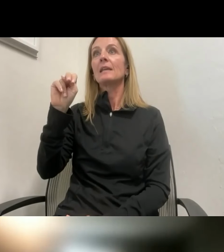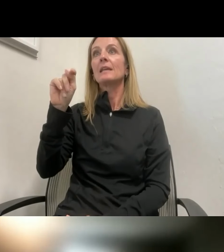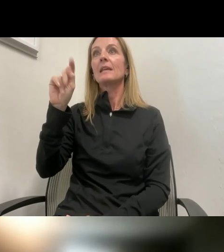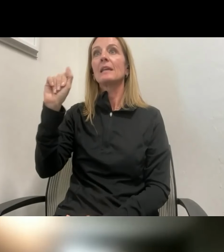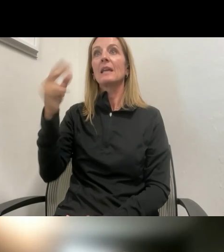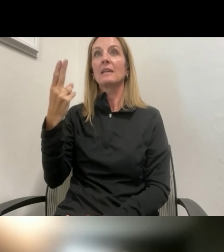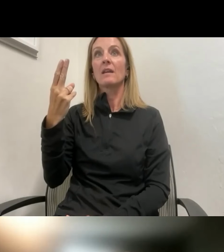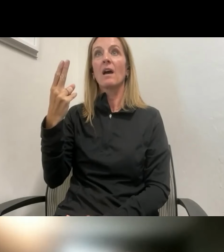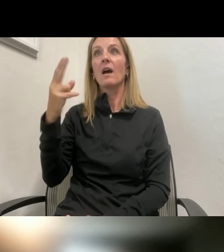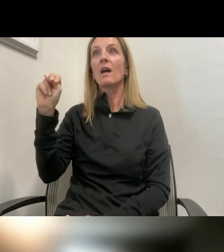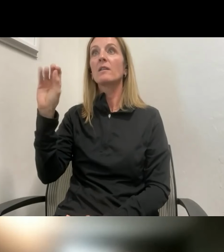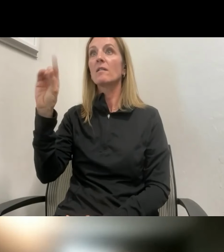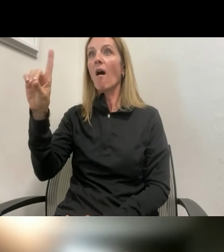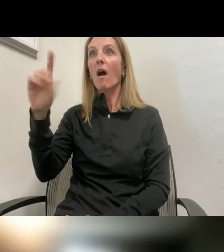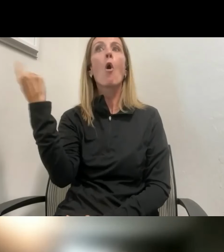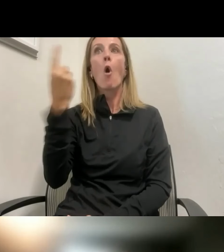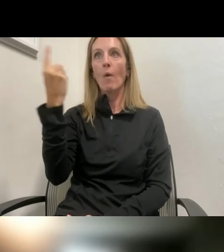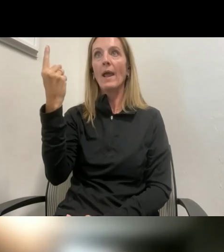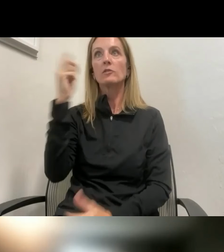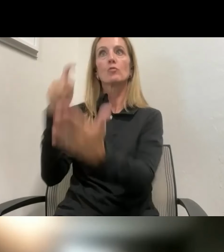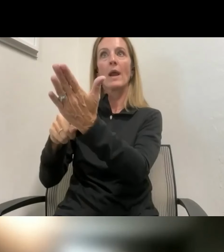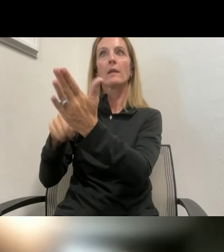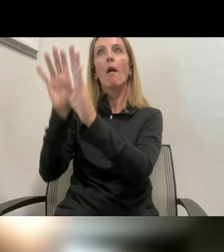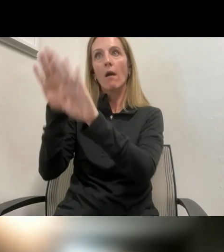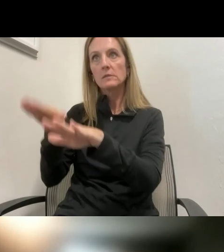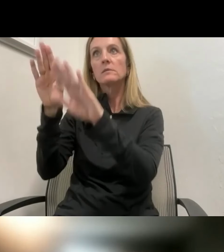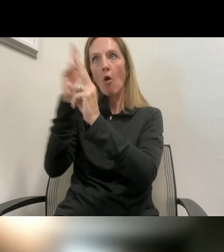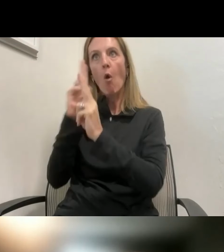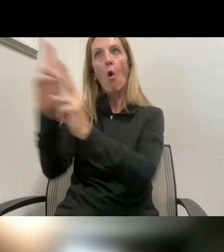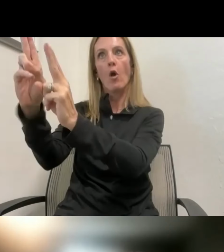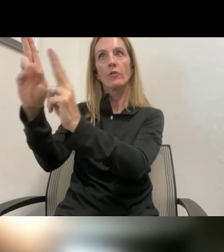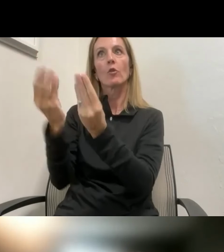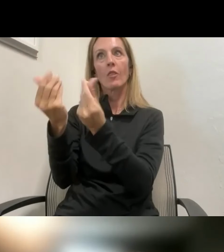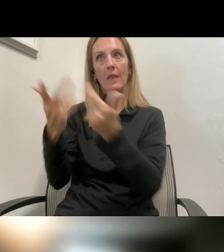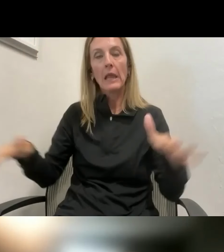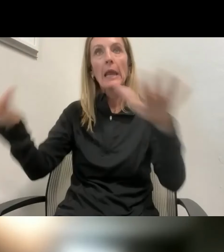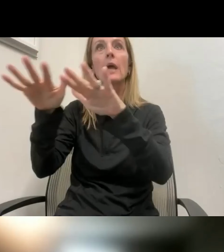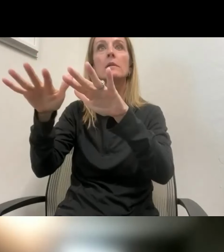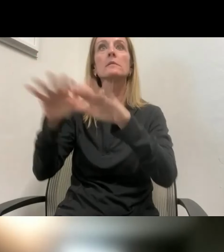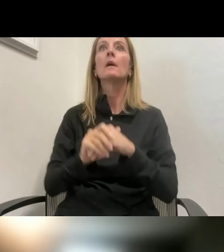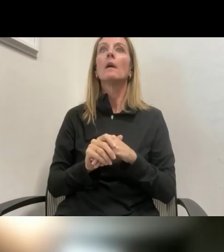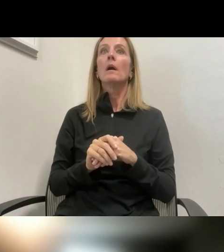life-giving forces that we live, play, and work in. We have this something called a collective